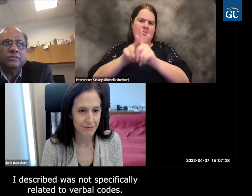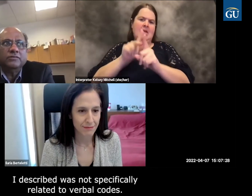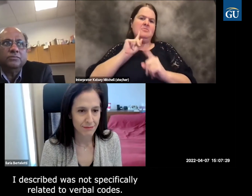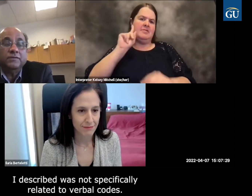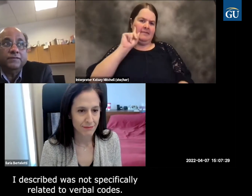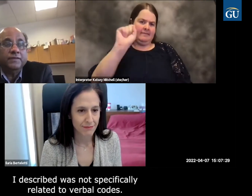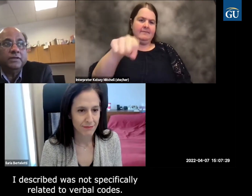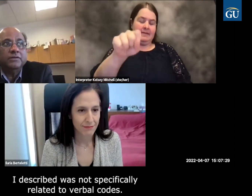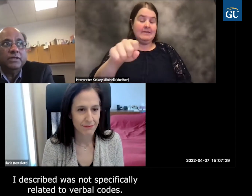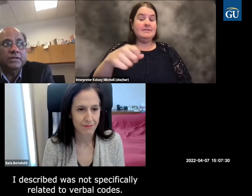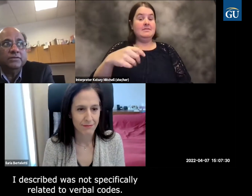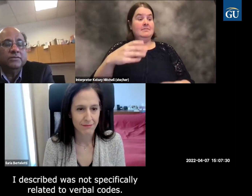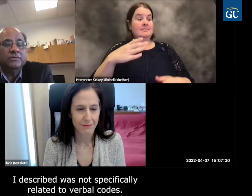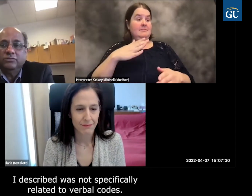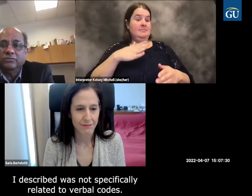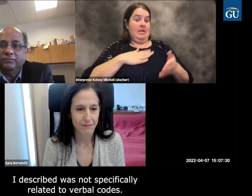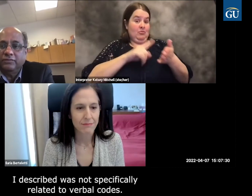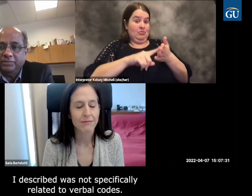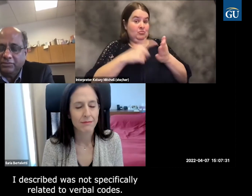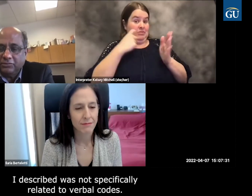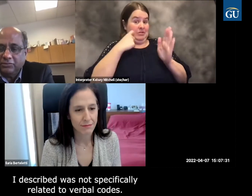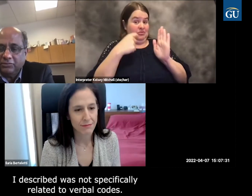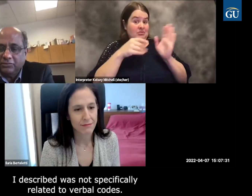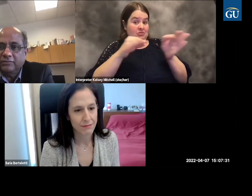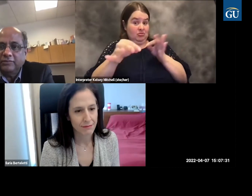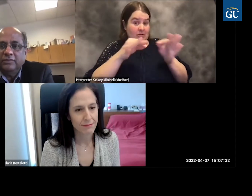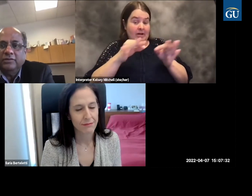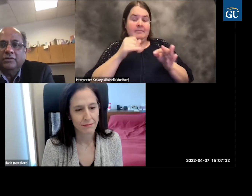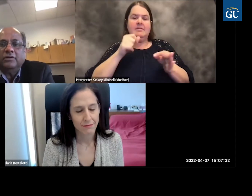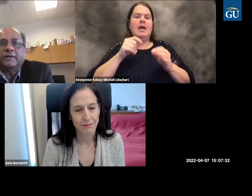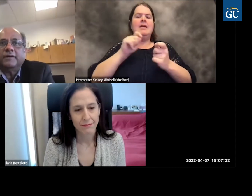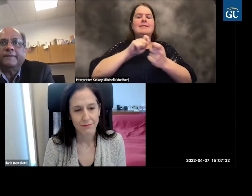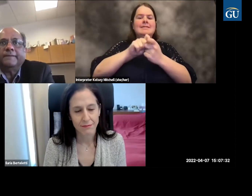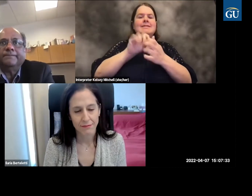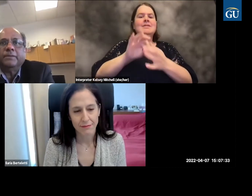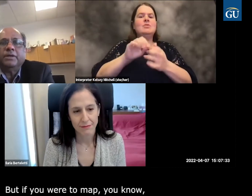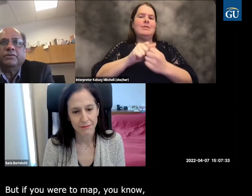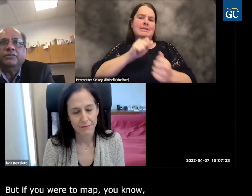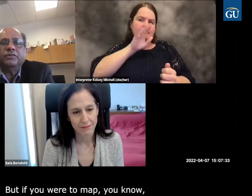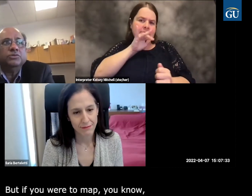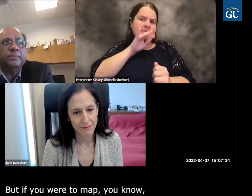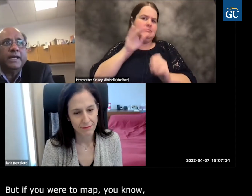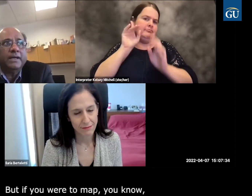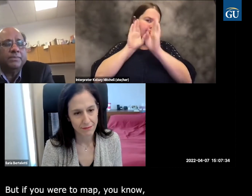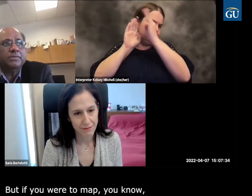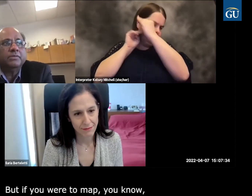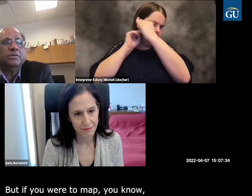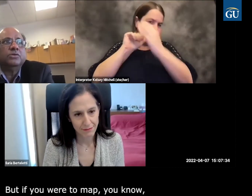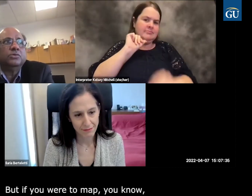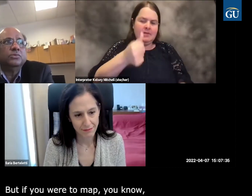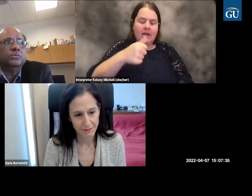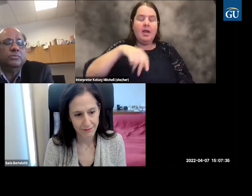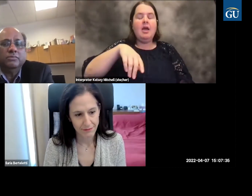specifically related to verbal codes